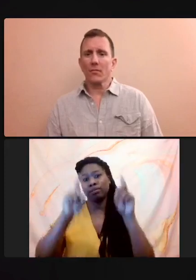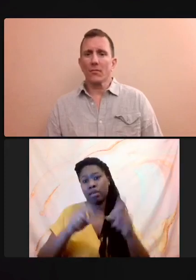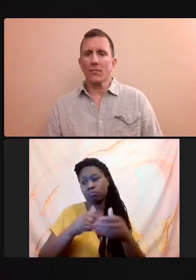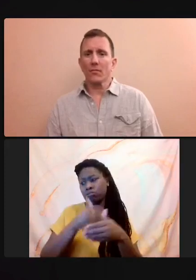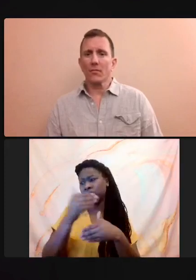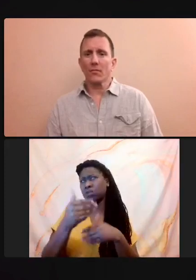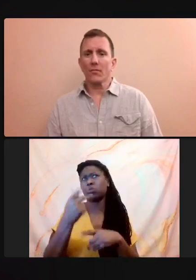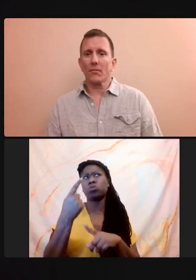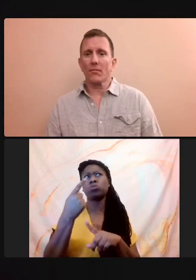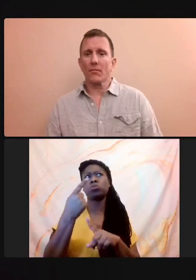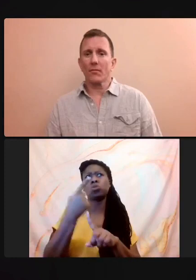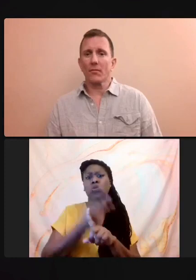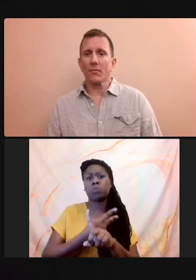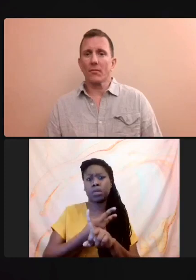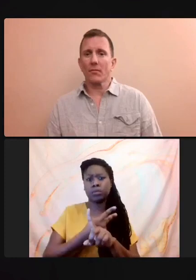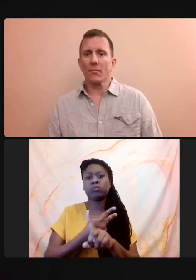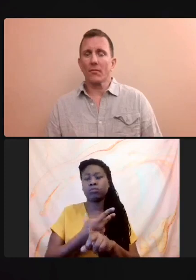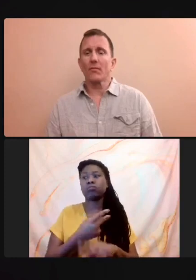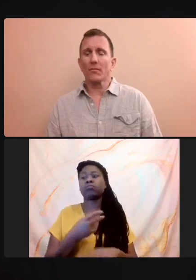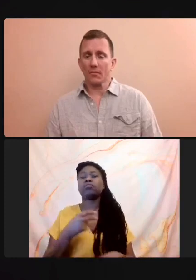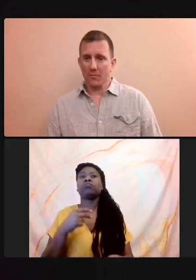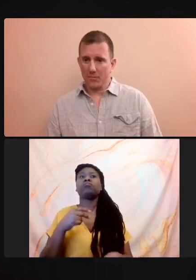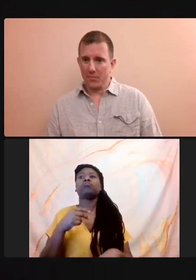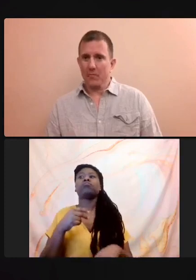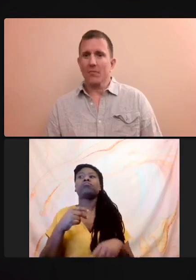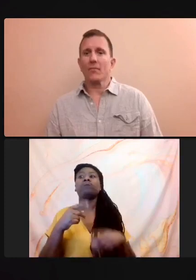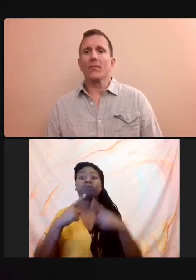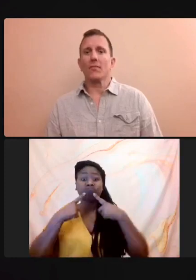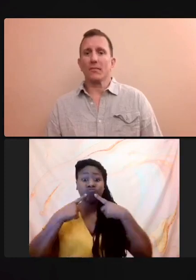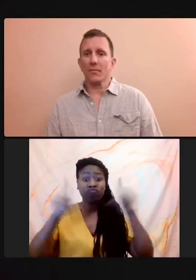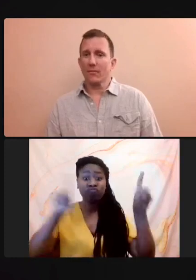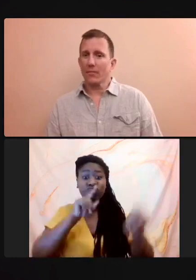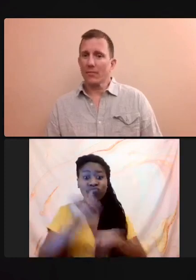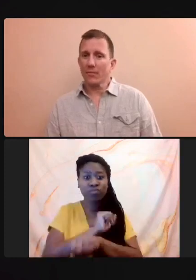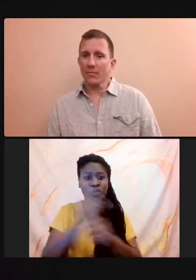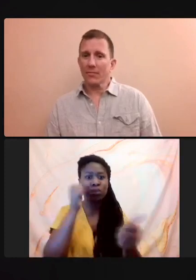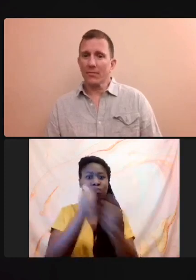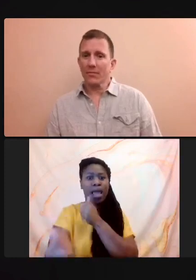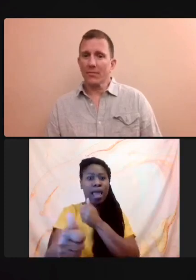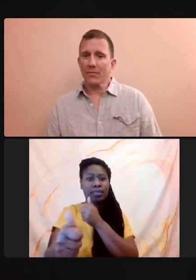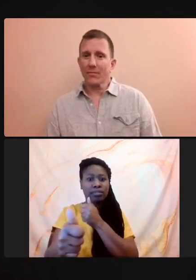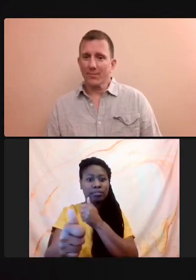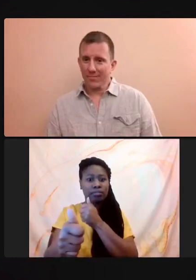Lingo was about, what, maybe two months in or what have you. That person I work with, they passed their certification.